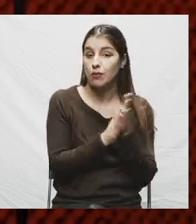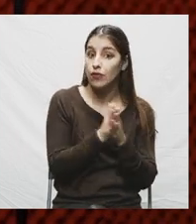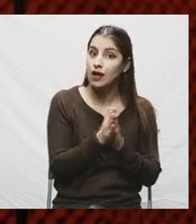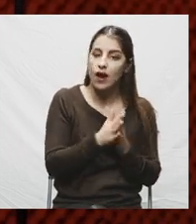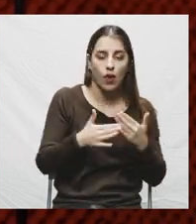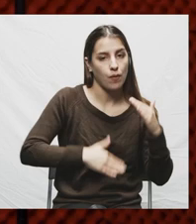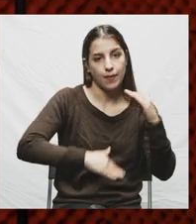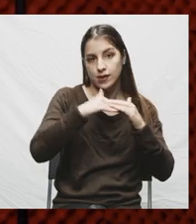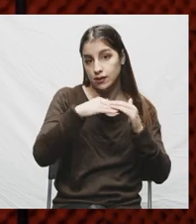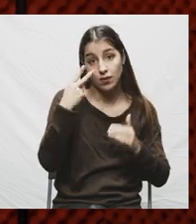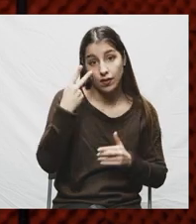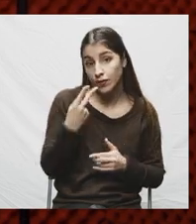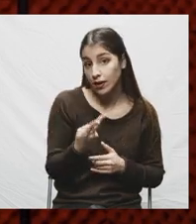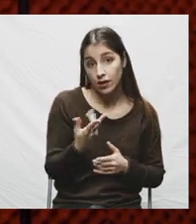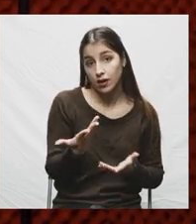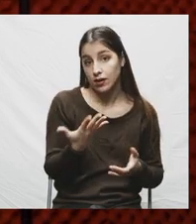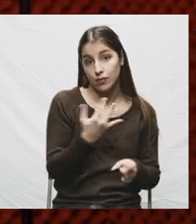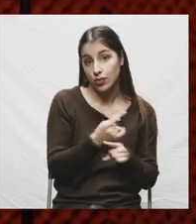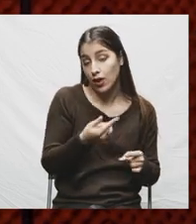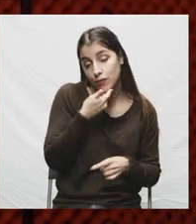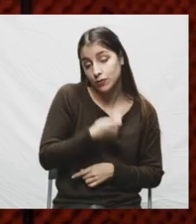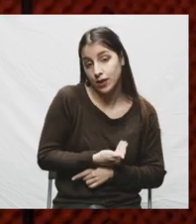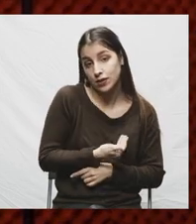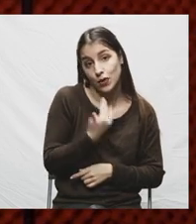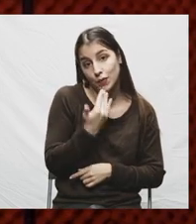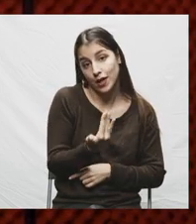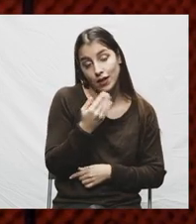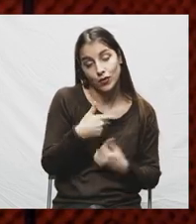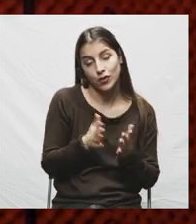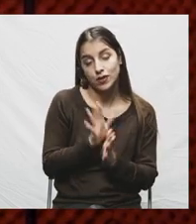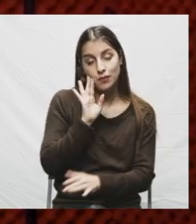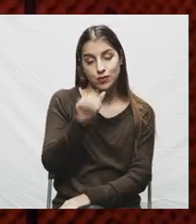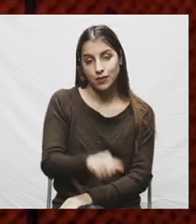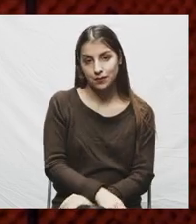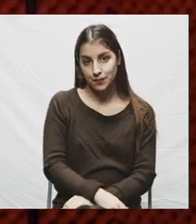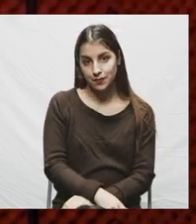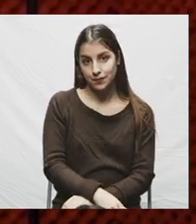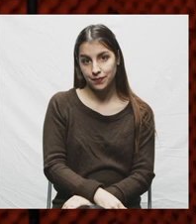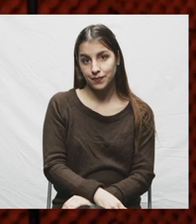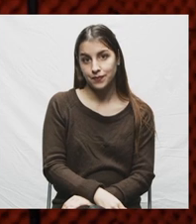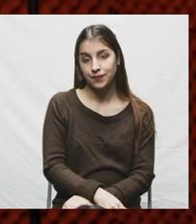and try to enjoy that place of Life, of research lab. Thank you all, until next time.